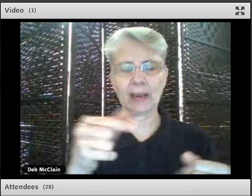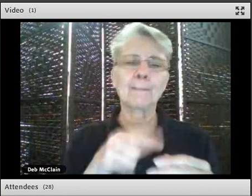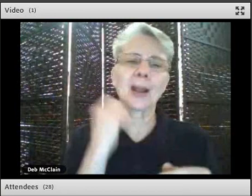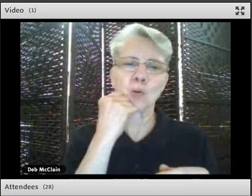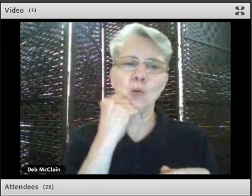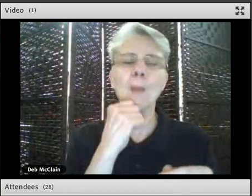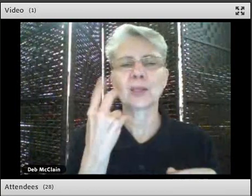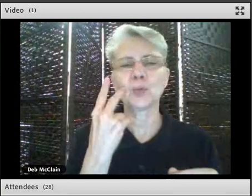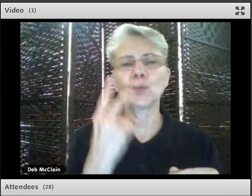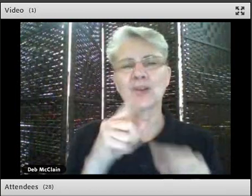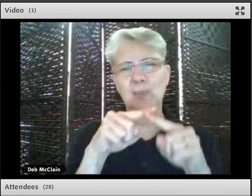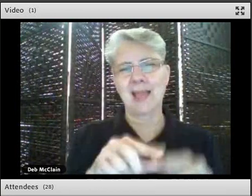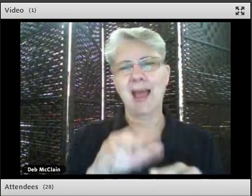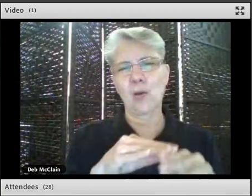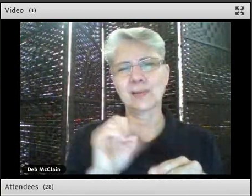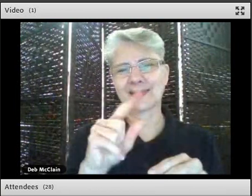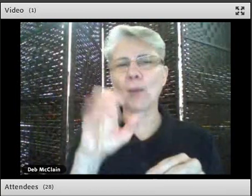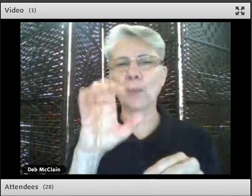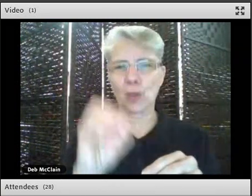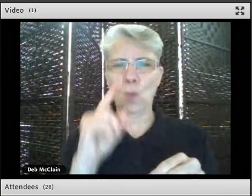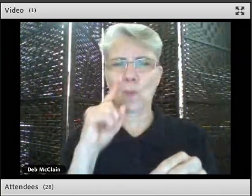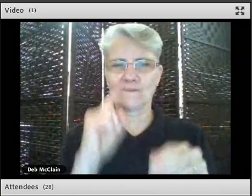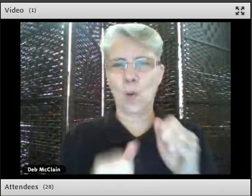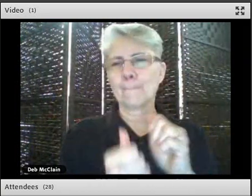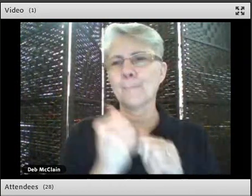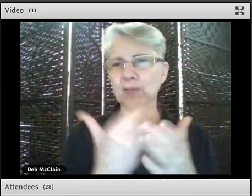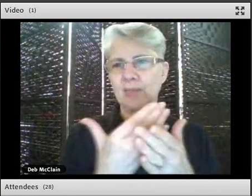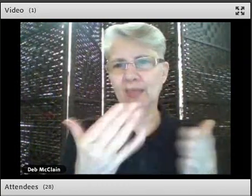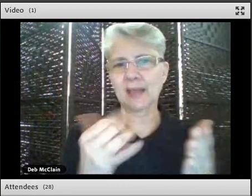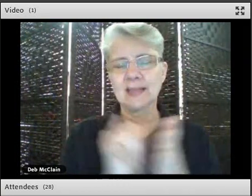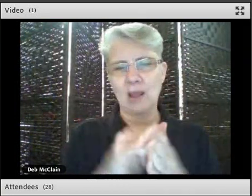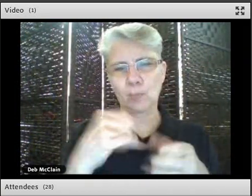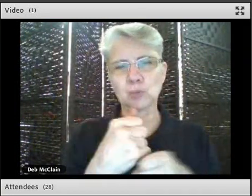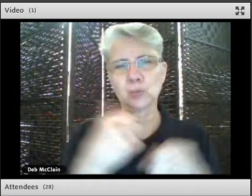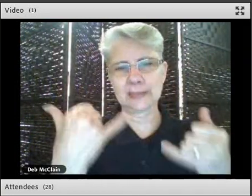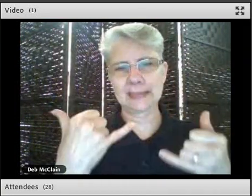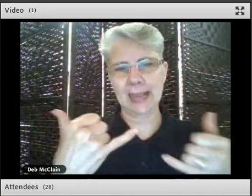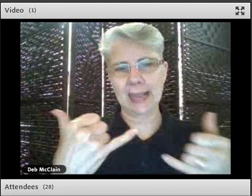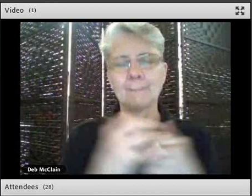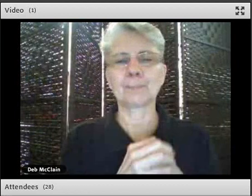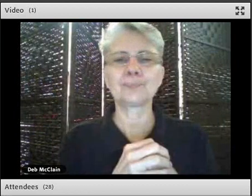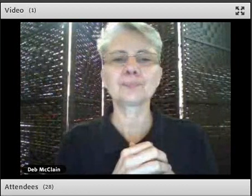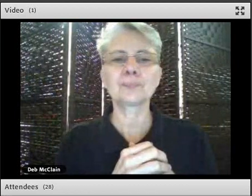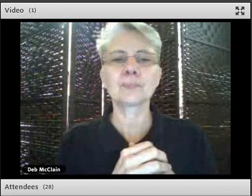unless it says otherwise. And then subfield H, for special playback characteristics.